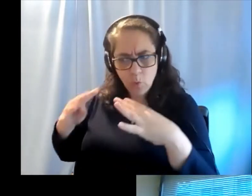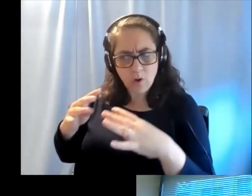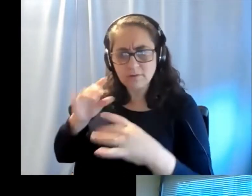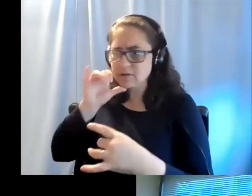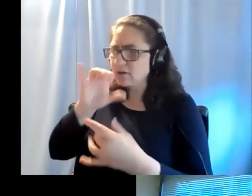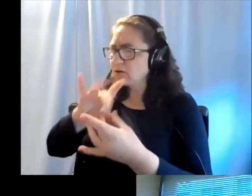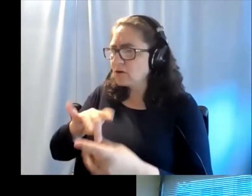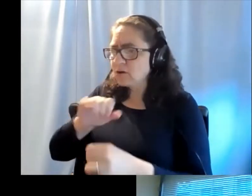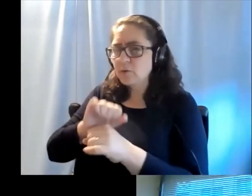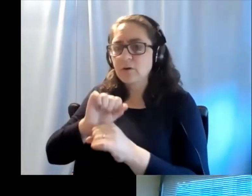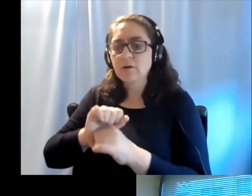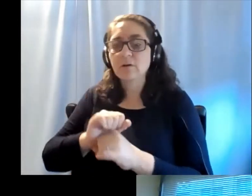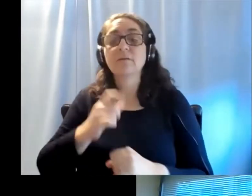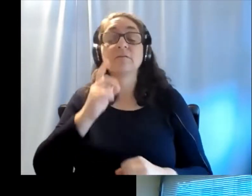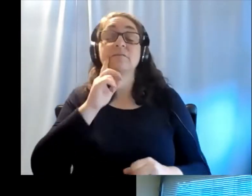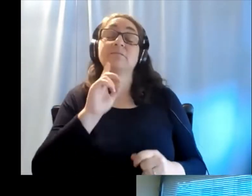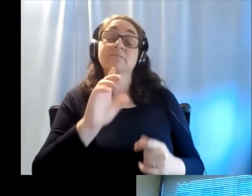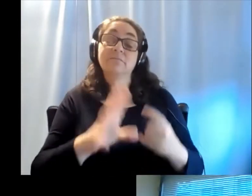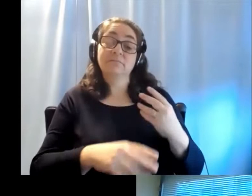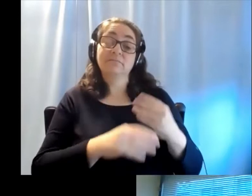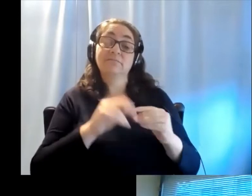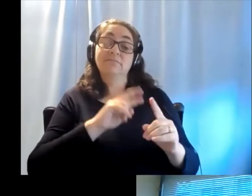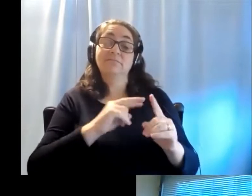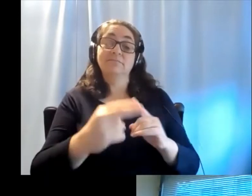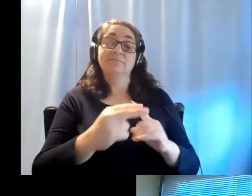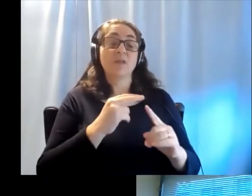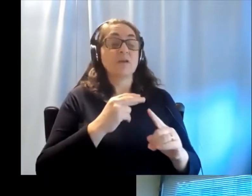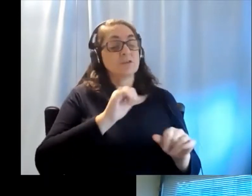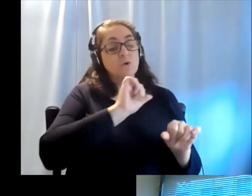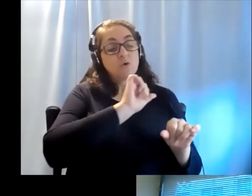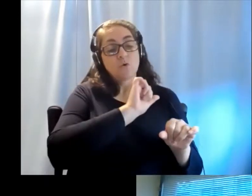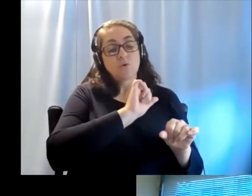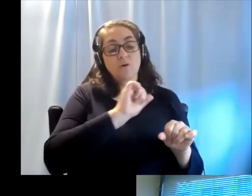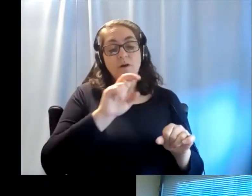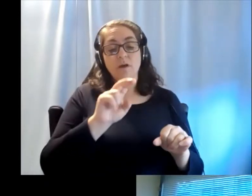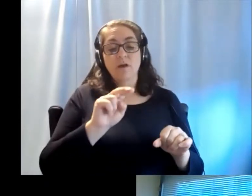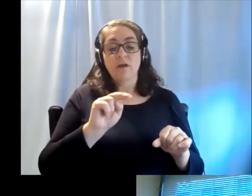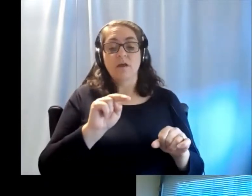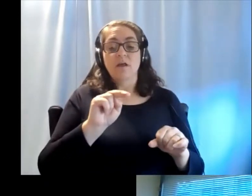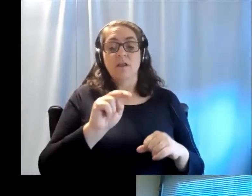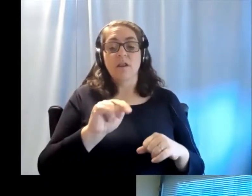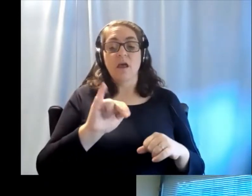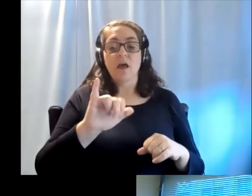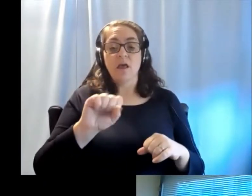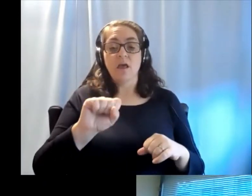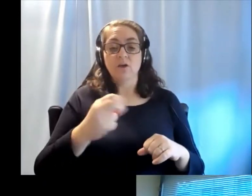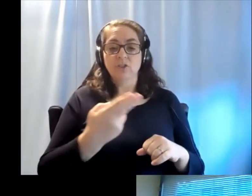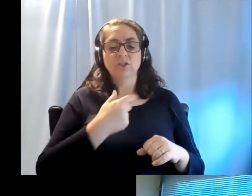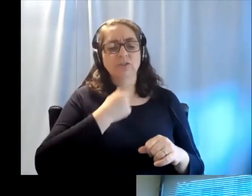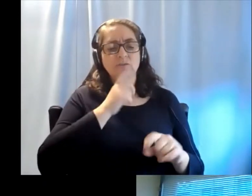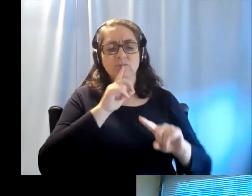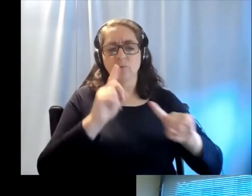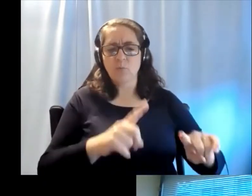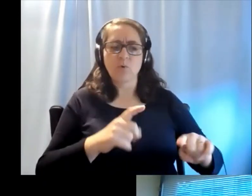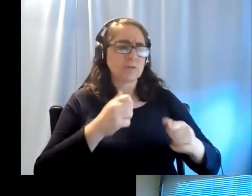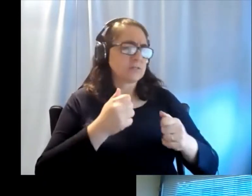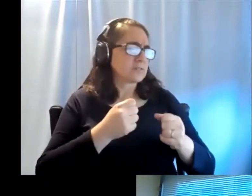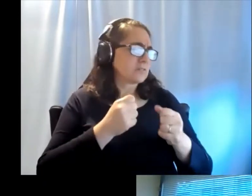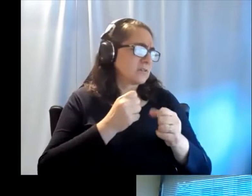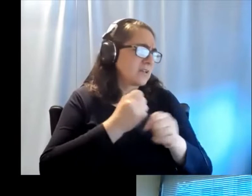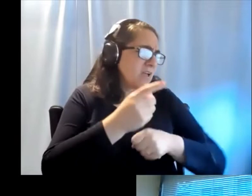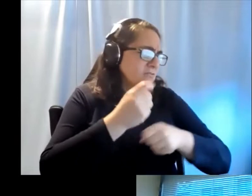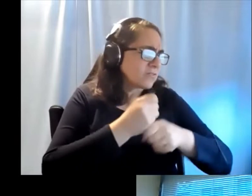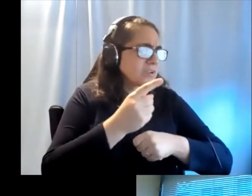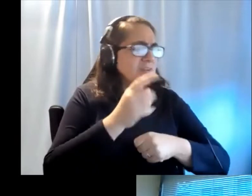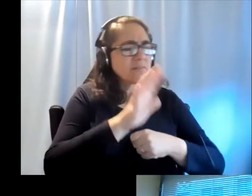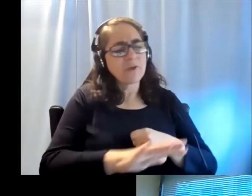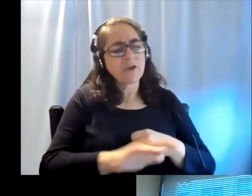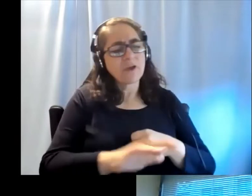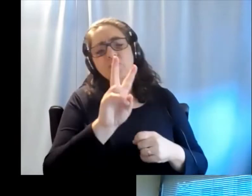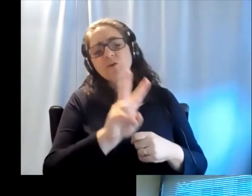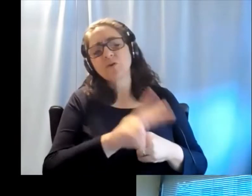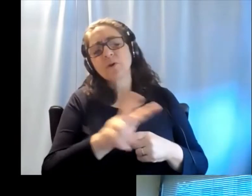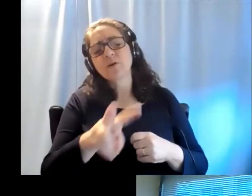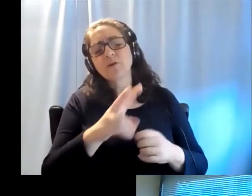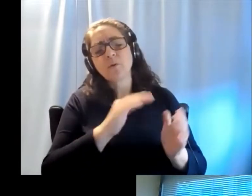Every year, 22 million workers in this country are exposed to potentially